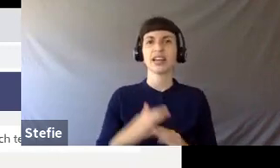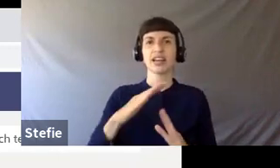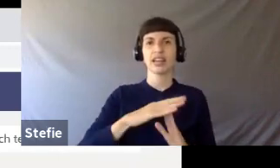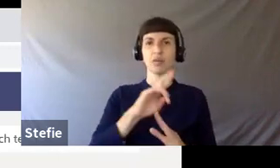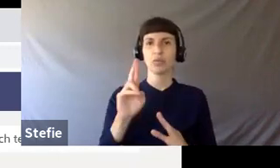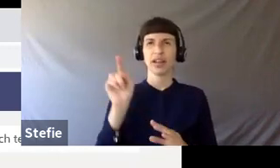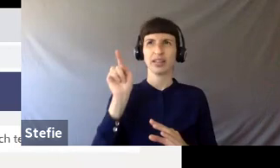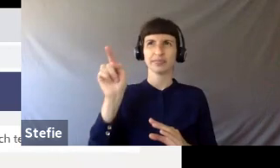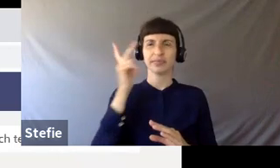it might be a little confusing to look at. If I were to join Teams I could search in that bar, like the Distance Learning one. It helps with my filtering.